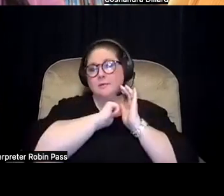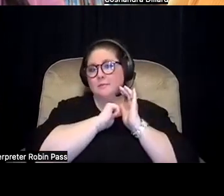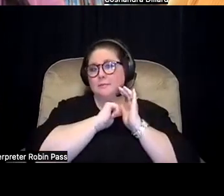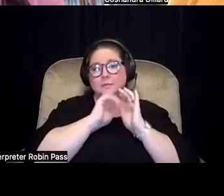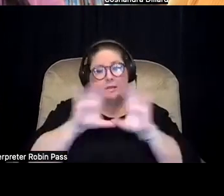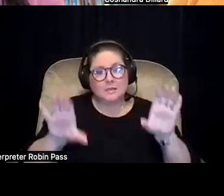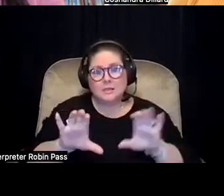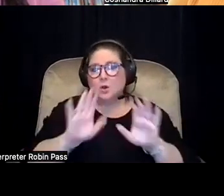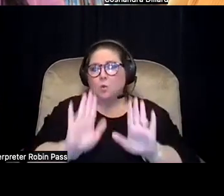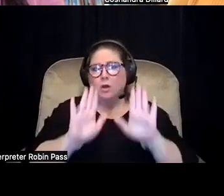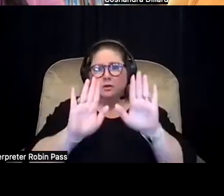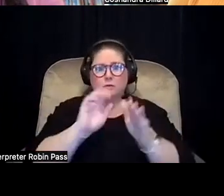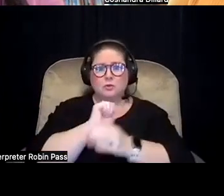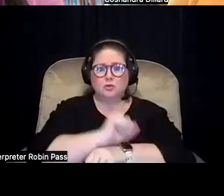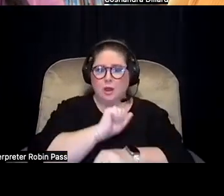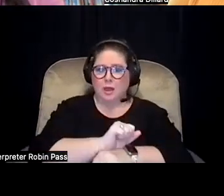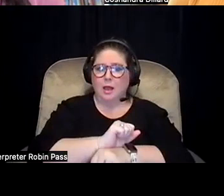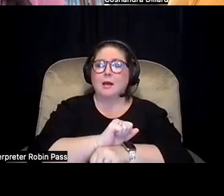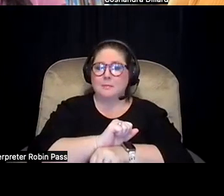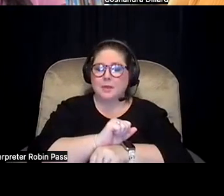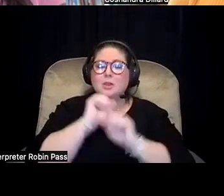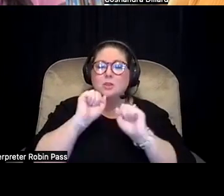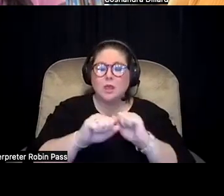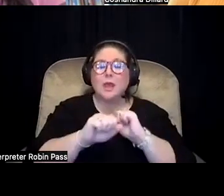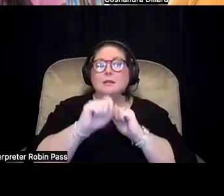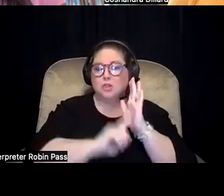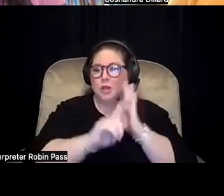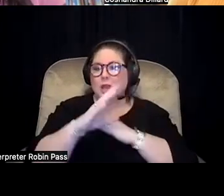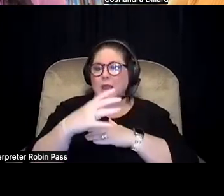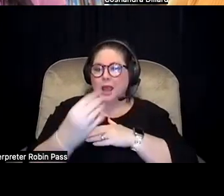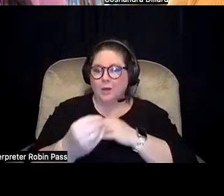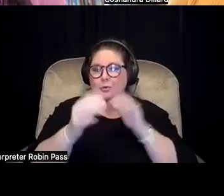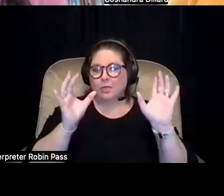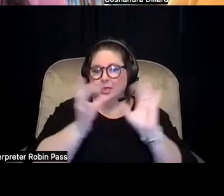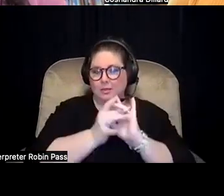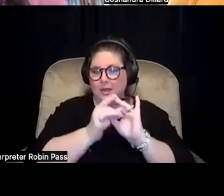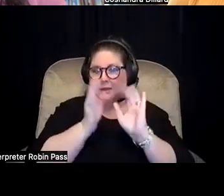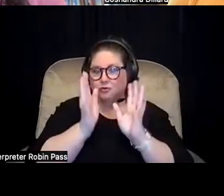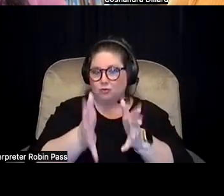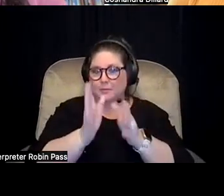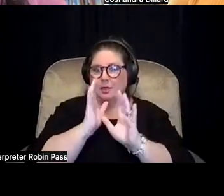can check out in the link i've just dropped into the chat um this will be the first of a series